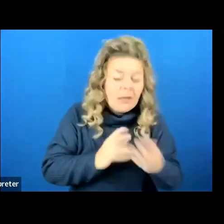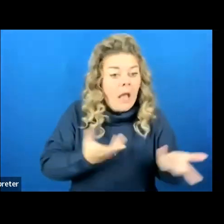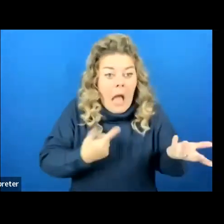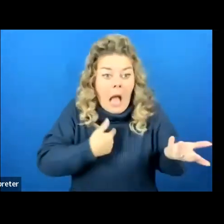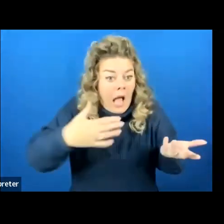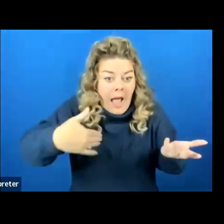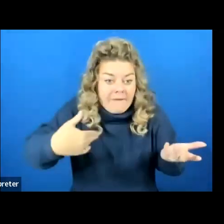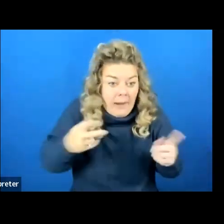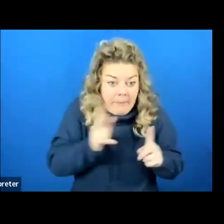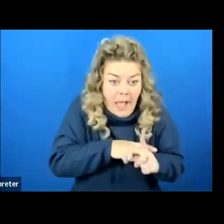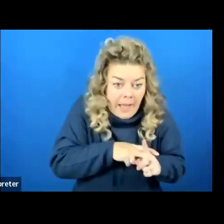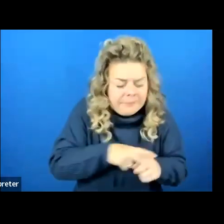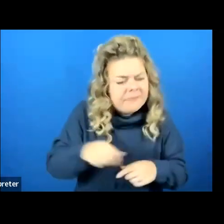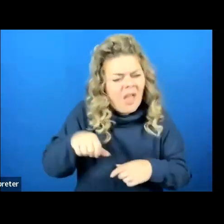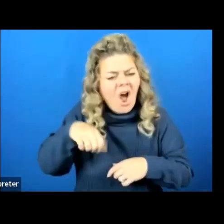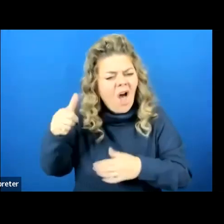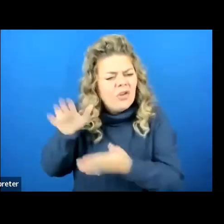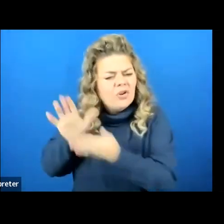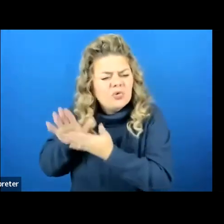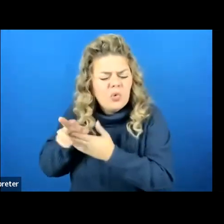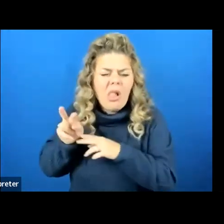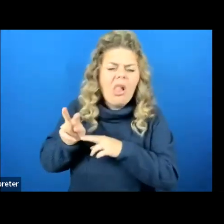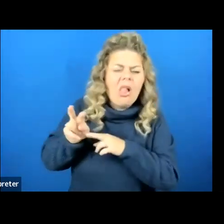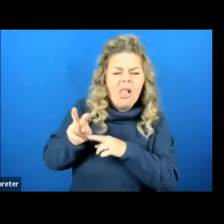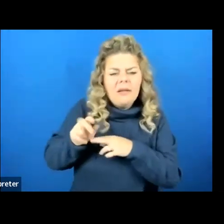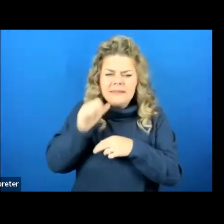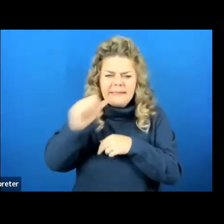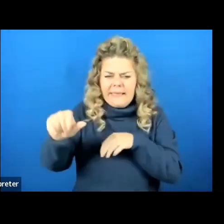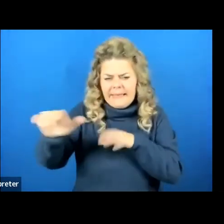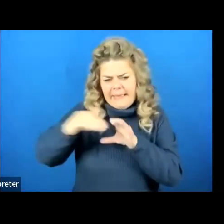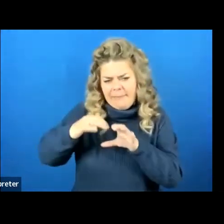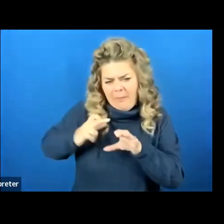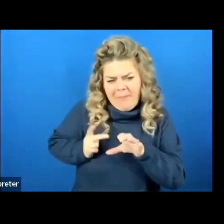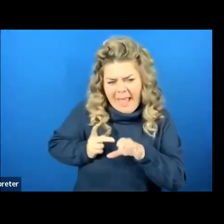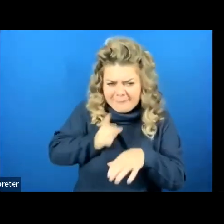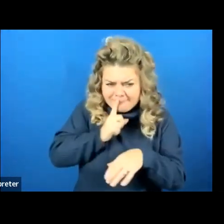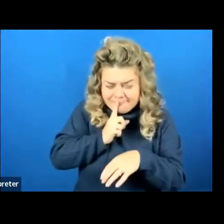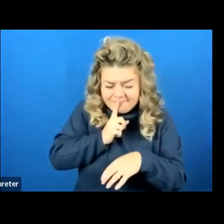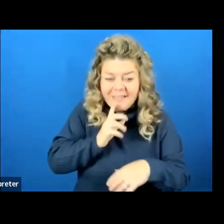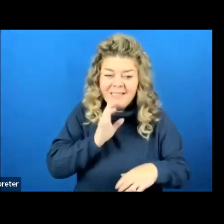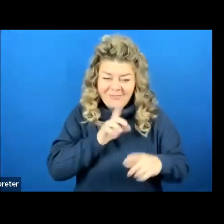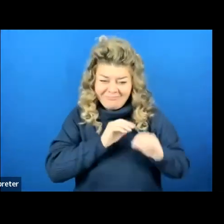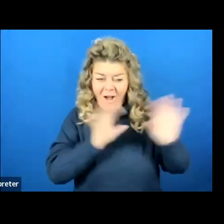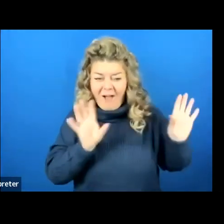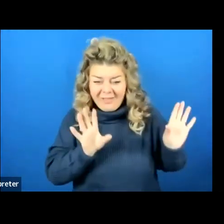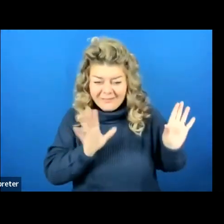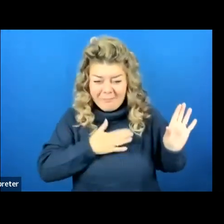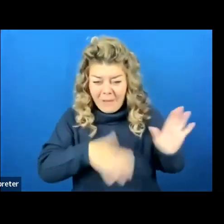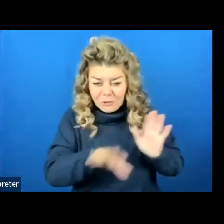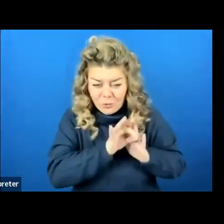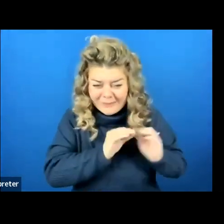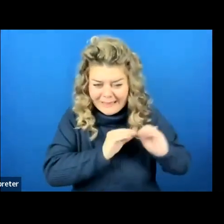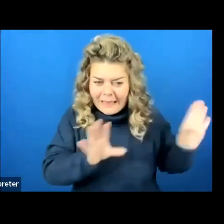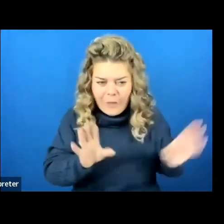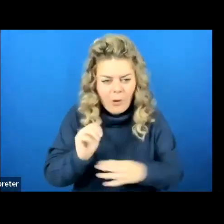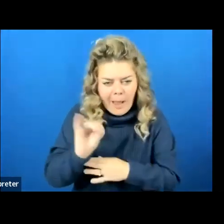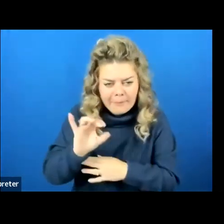Other schools barely returned my emails. My choice was clear Michigan, fast forward one